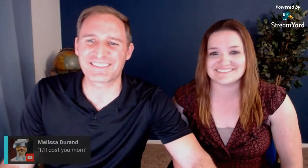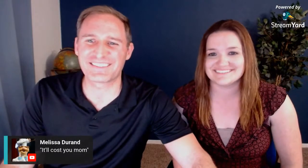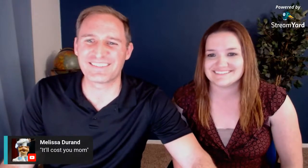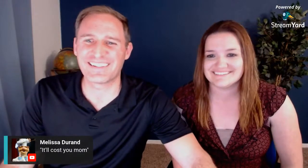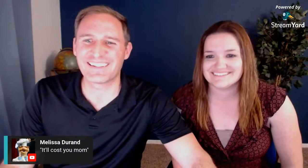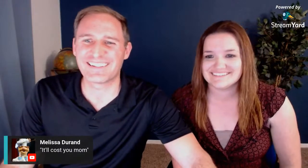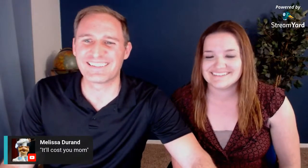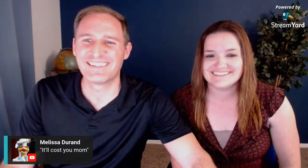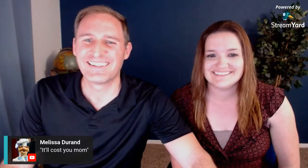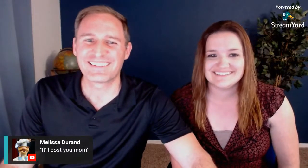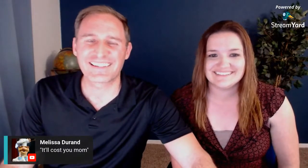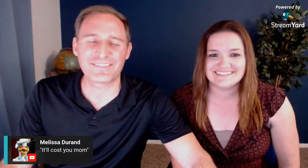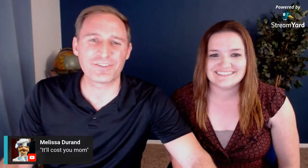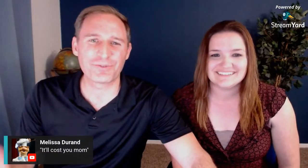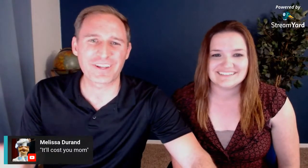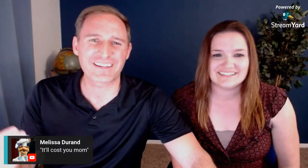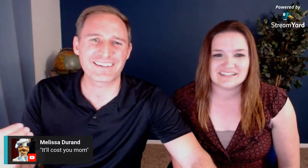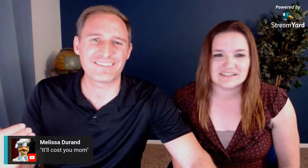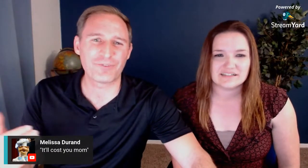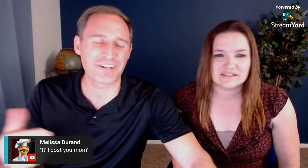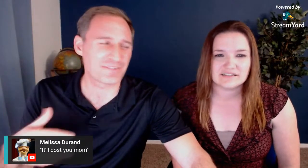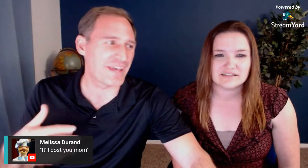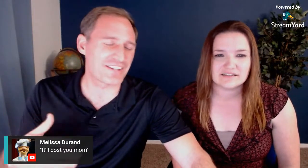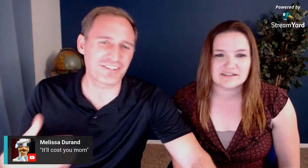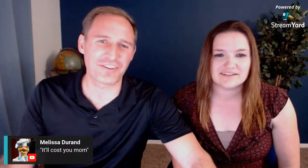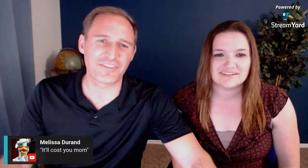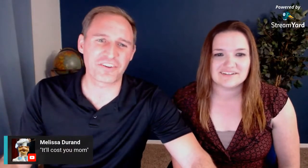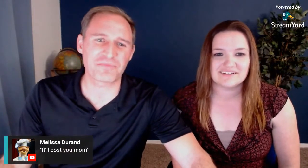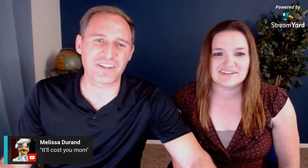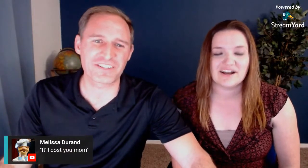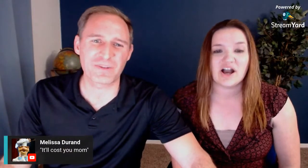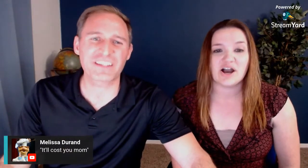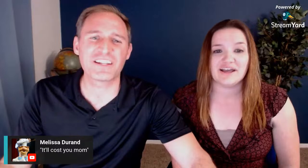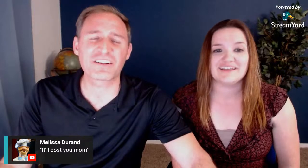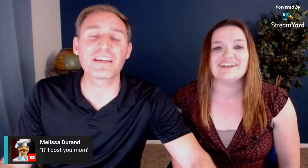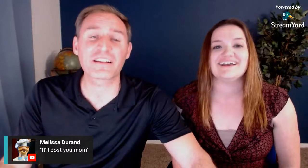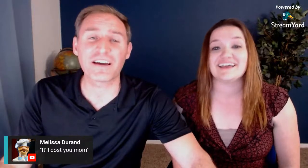isn't uh like if you like wanted page to do the fingerspell and she'll be like it'll cost